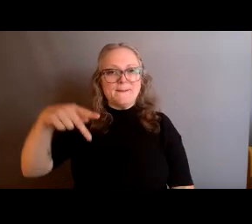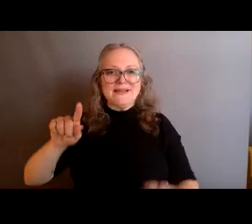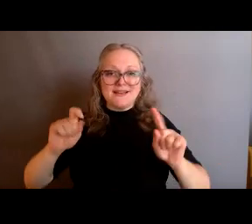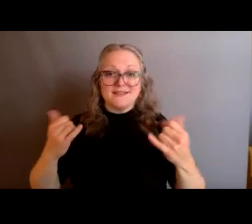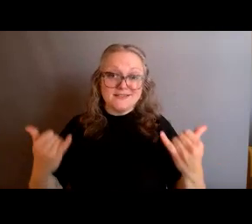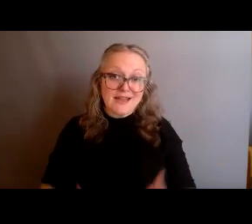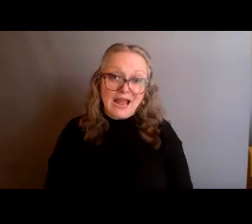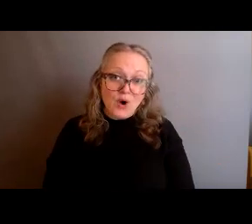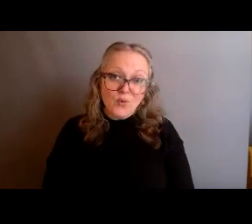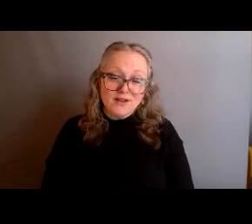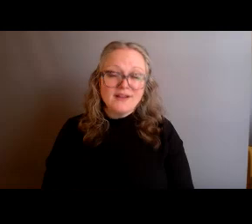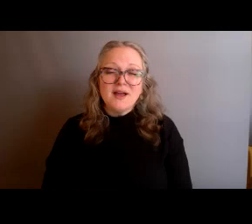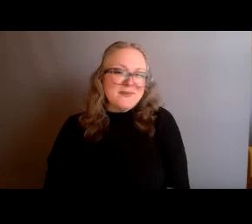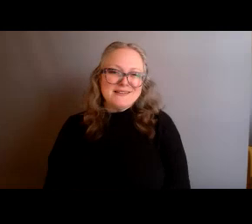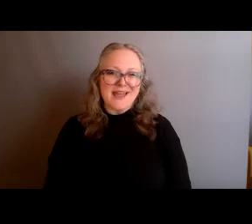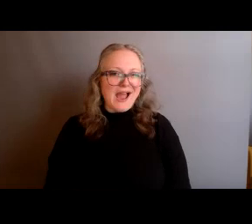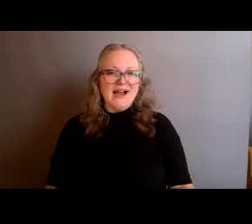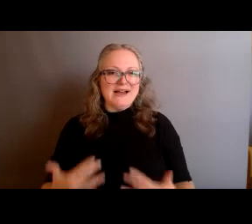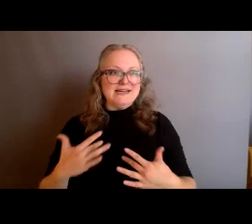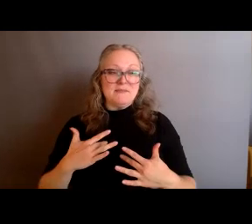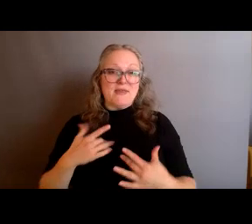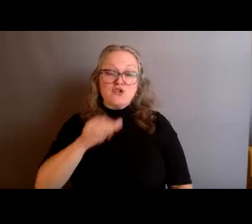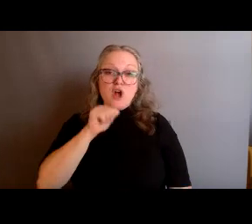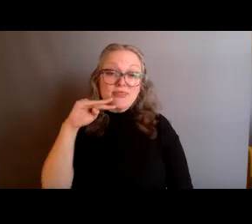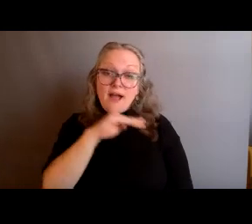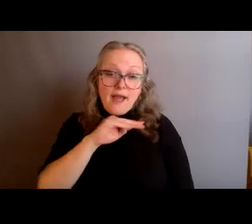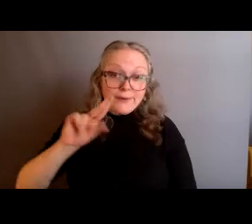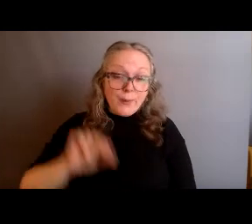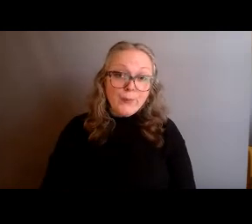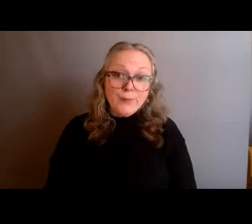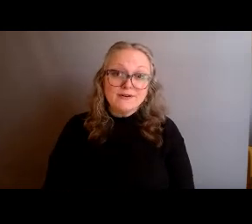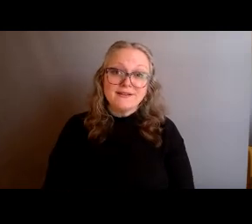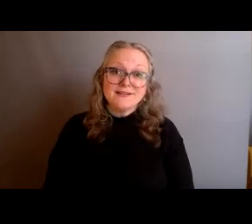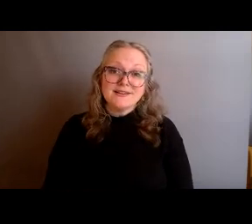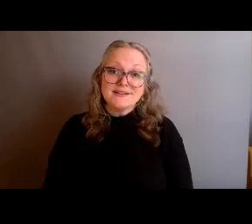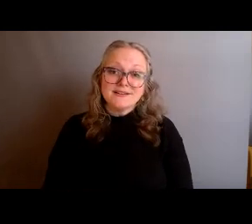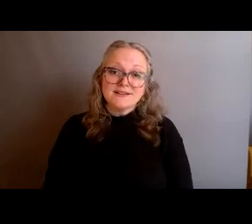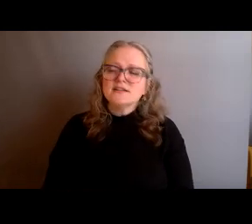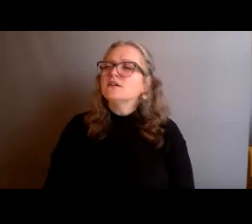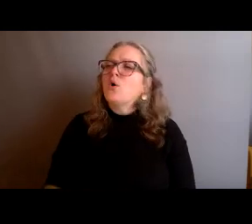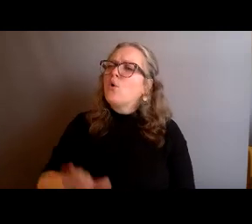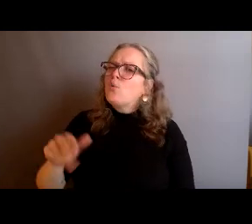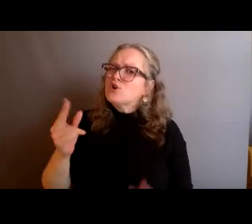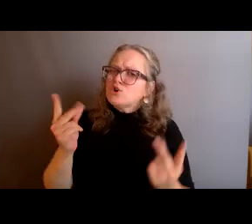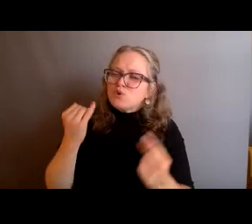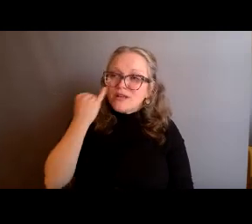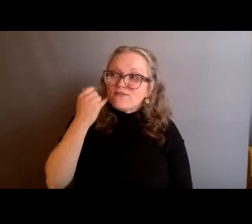But yeah, it's it's not that they they're not lying. And so. Do you do when you suspect that maybe it might